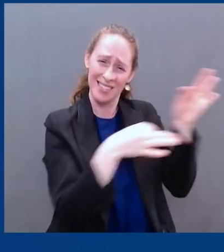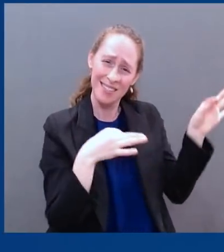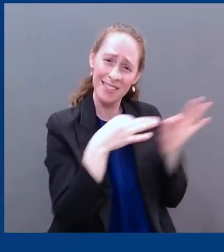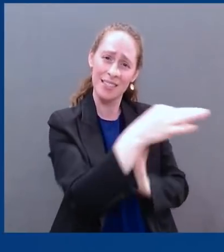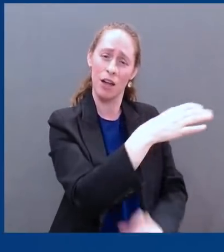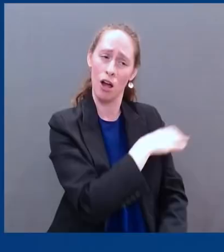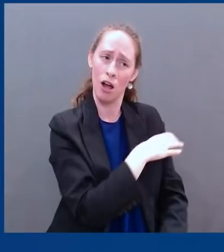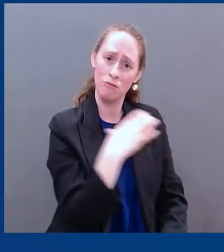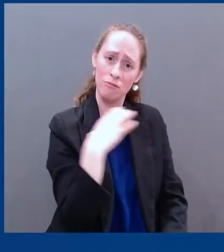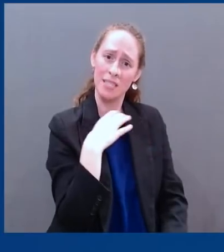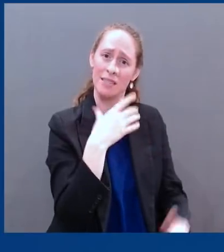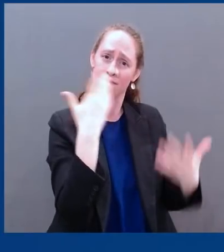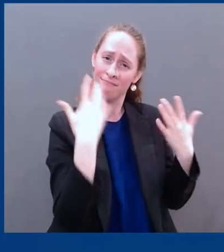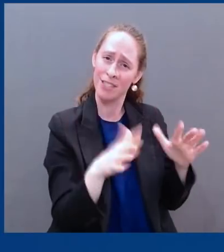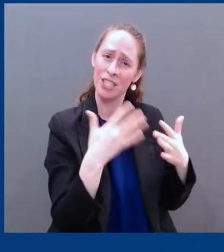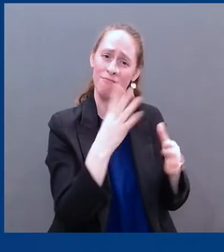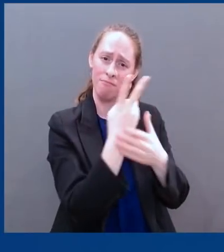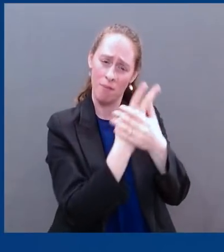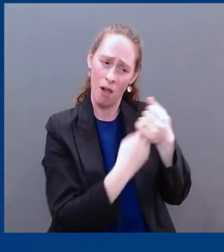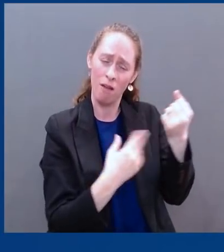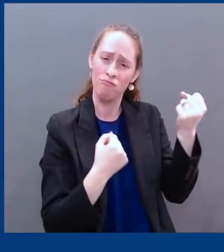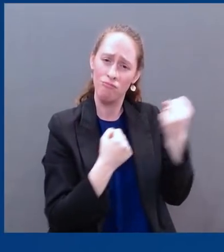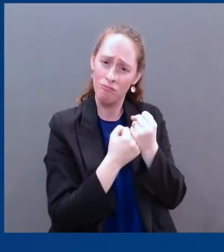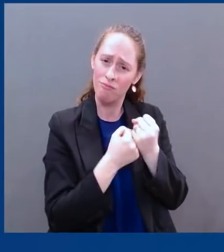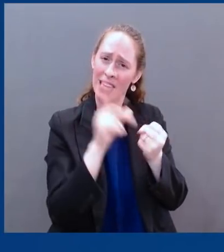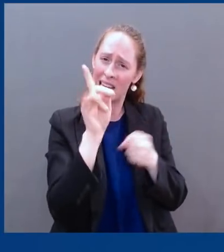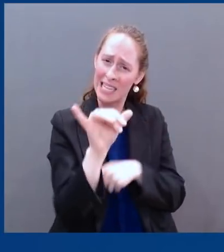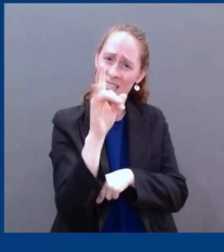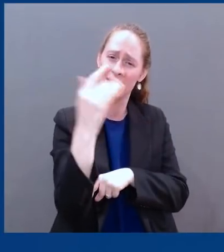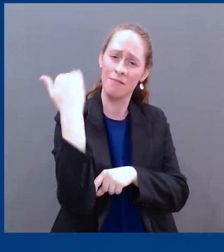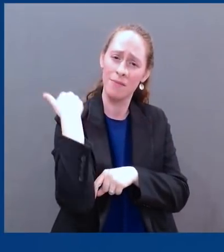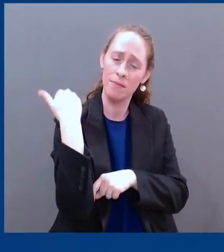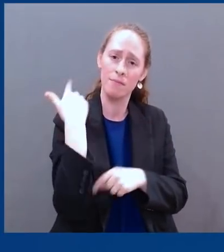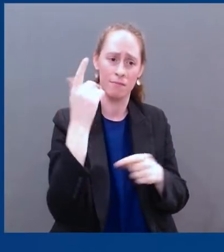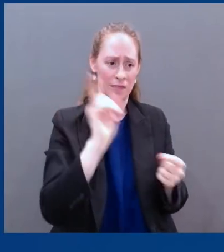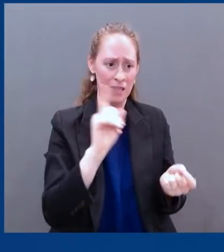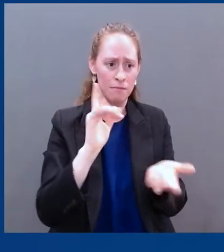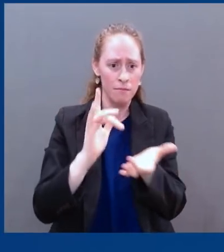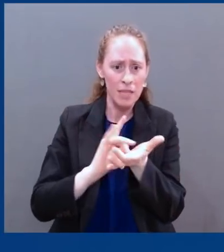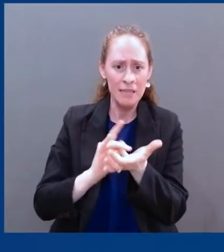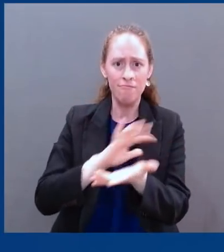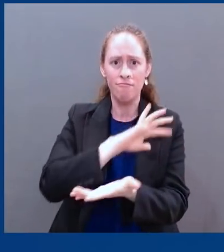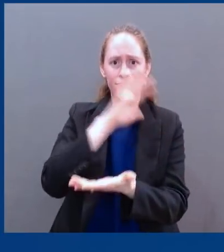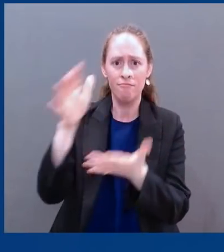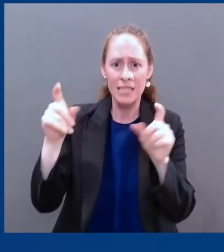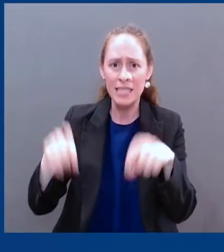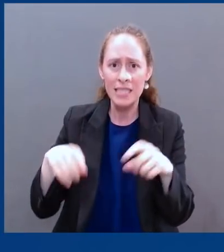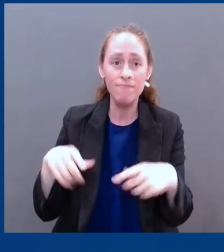that funding for core COVID medical supplies -- including vaccines, treatments, and tests --